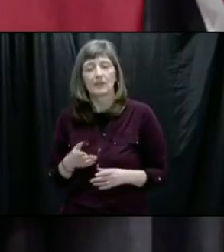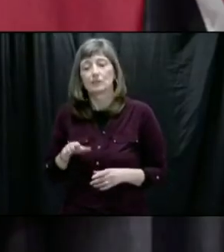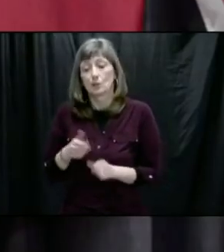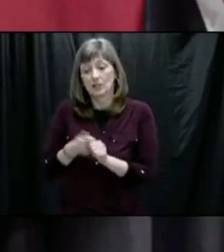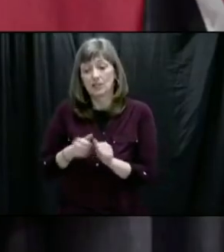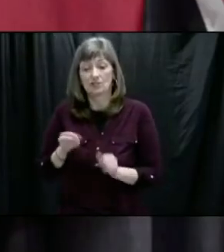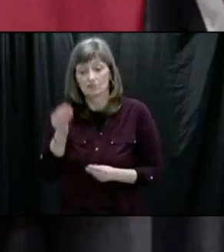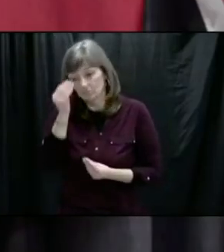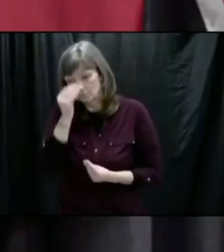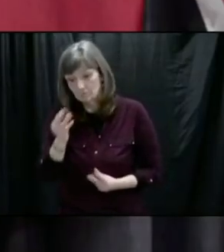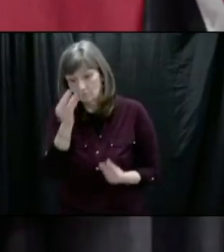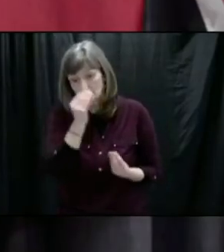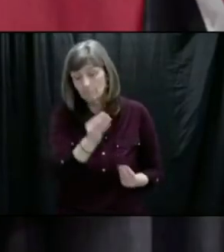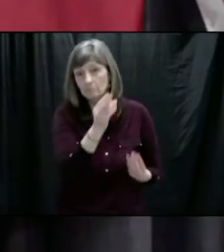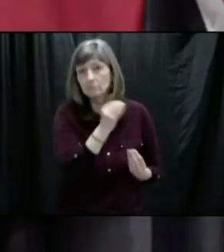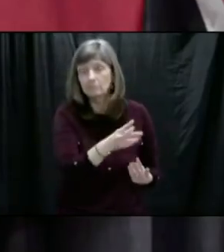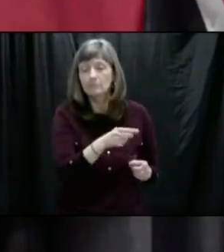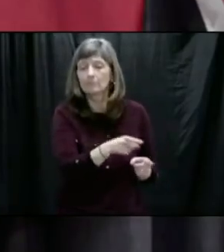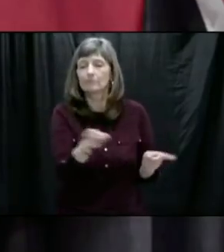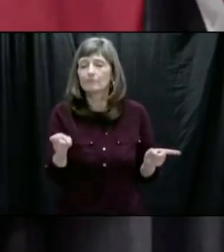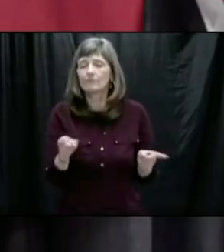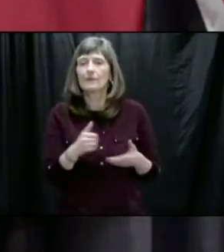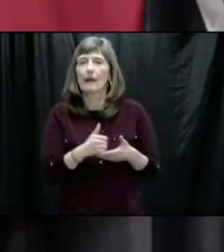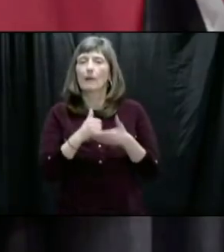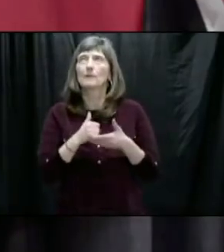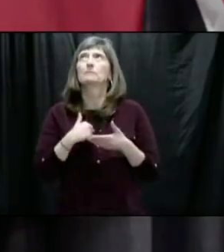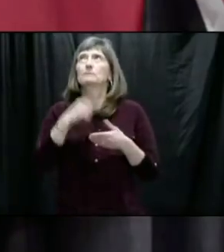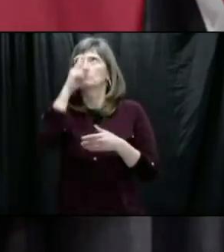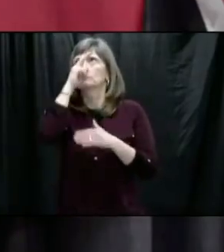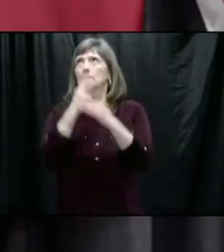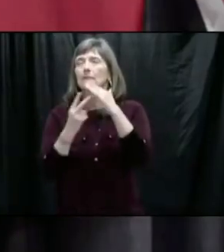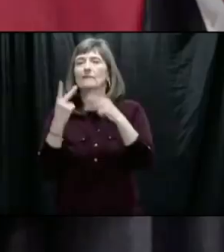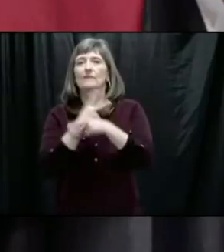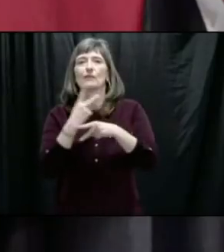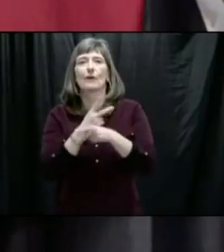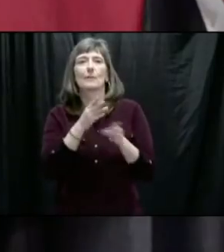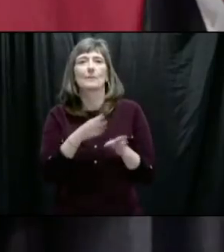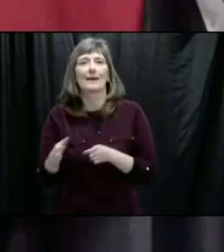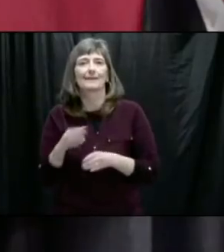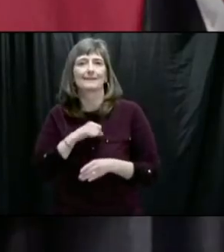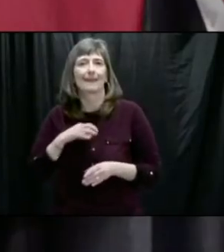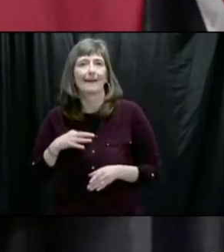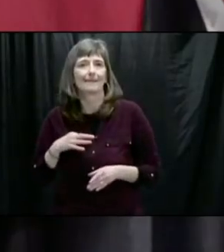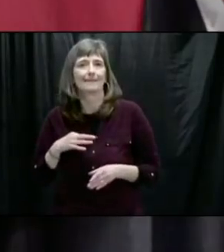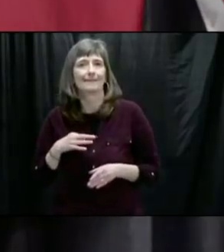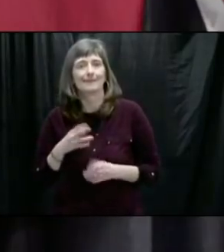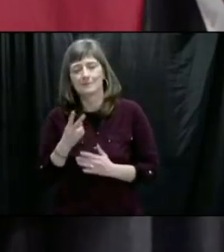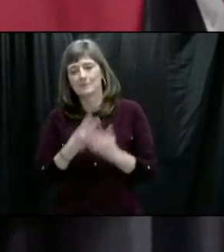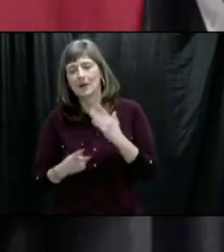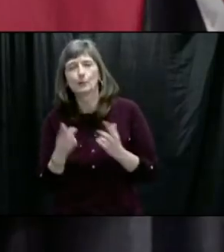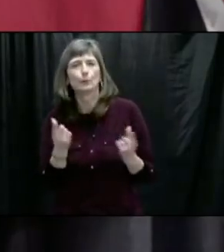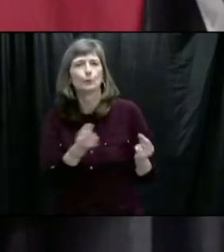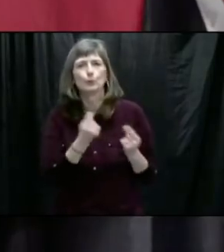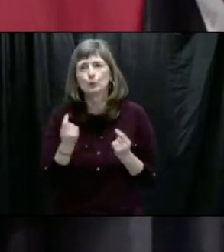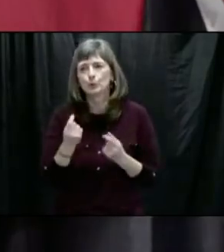AUTHORITIES WILL BE PROVIDING WITH INFORMATION THAT WILL BE